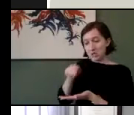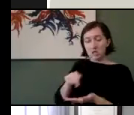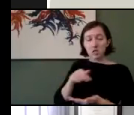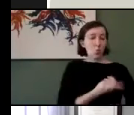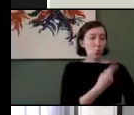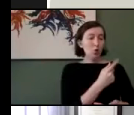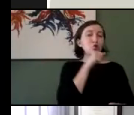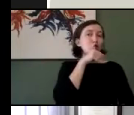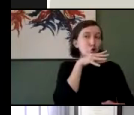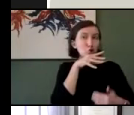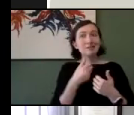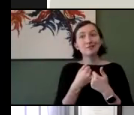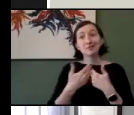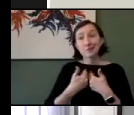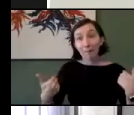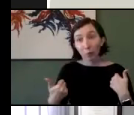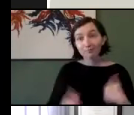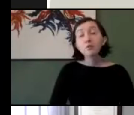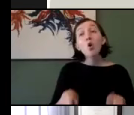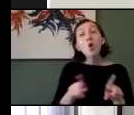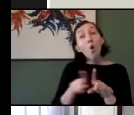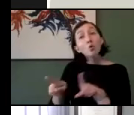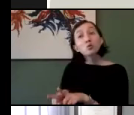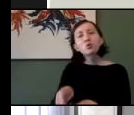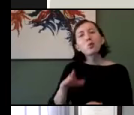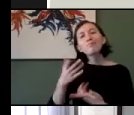so they can be laundered and separating that.